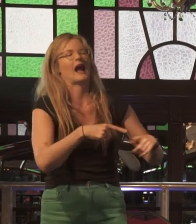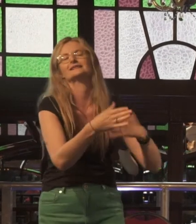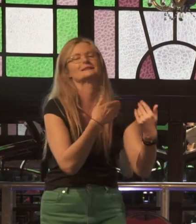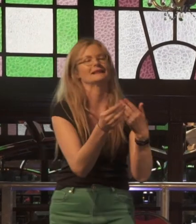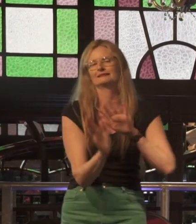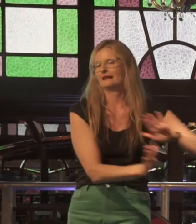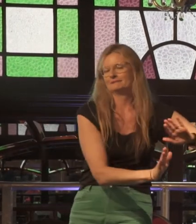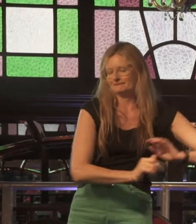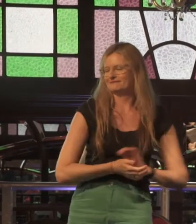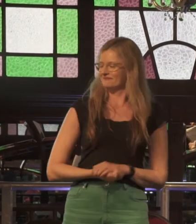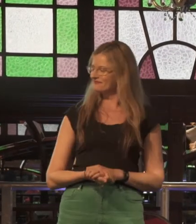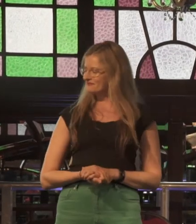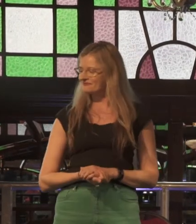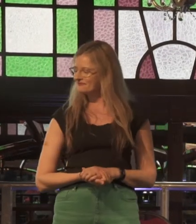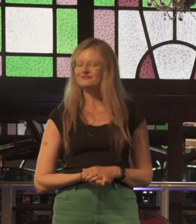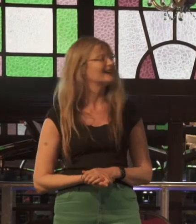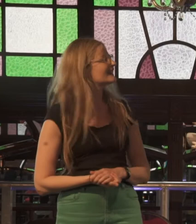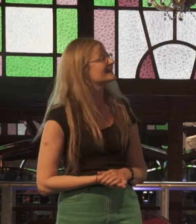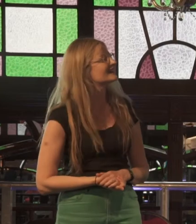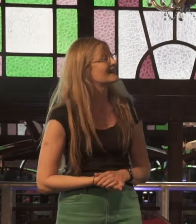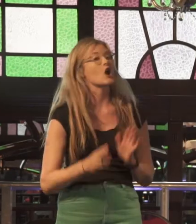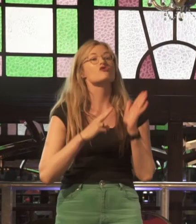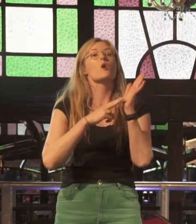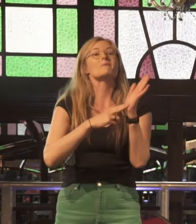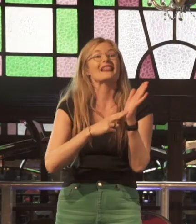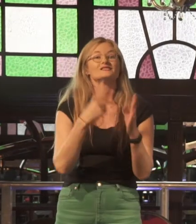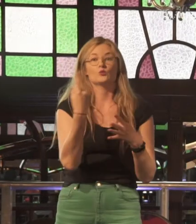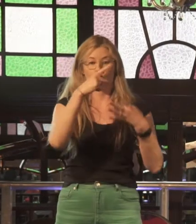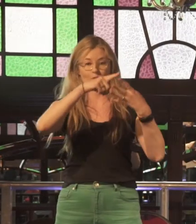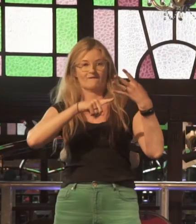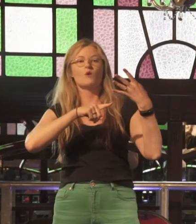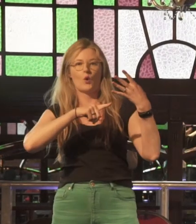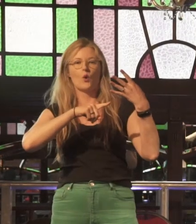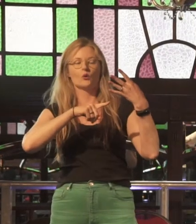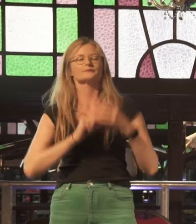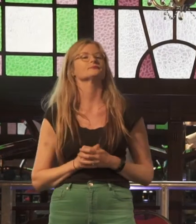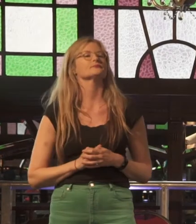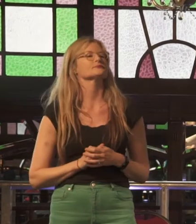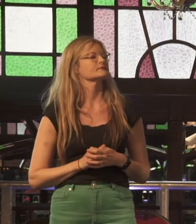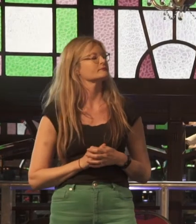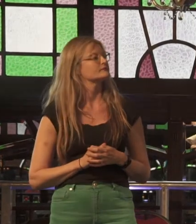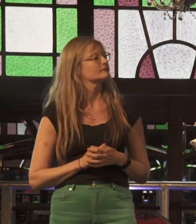Anyway, so the nominees for Neurodiversity Representation are: